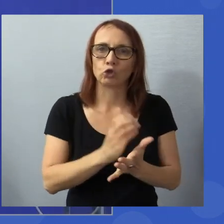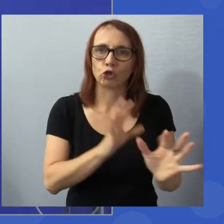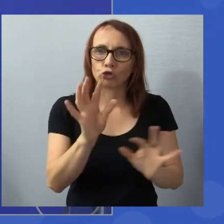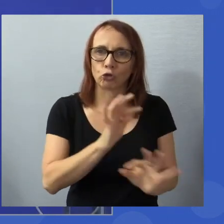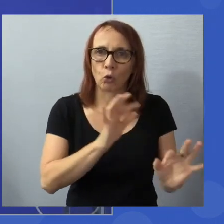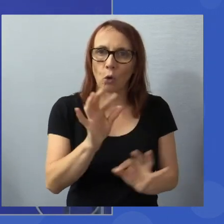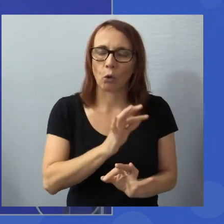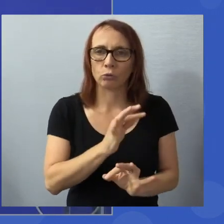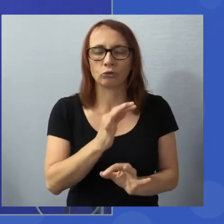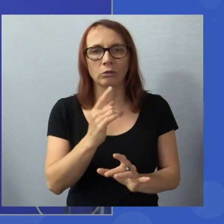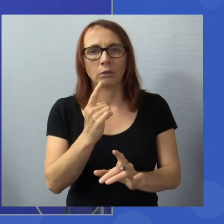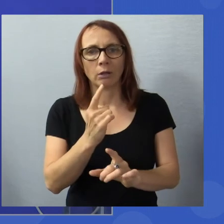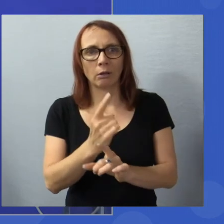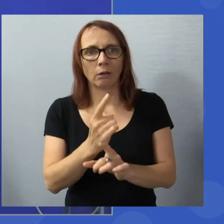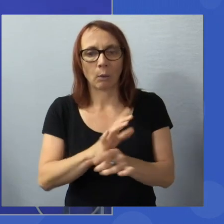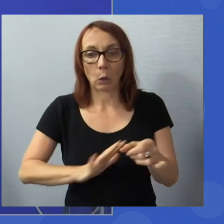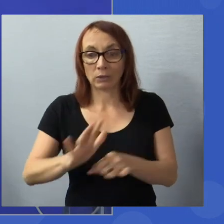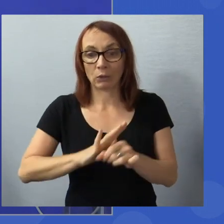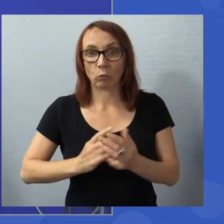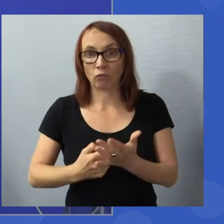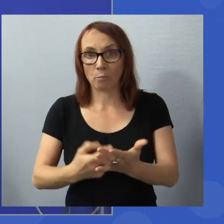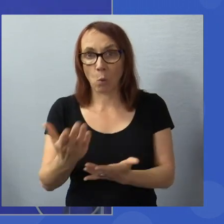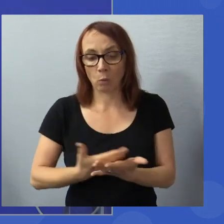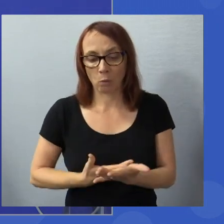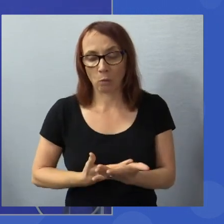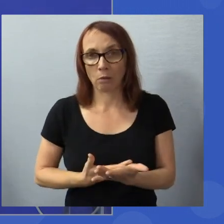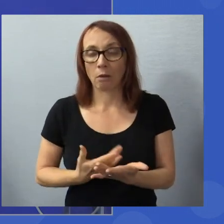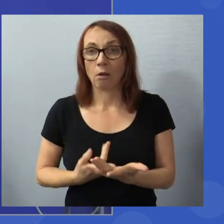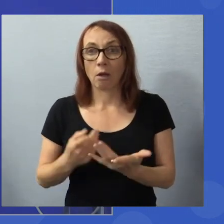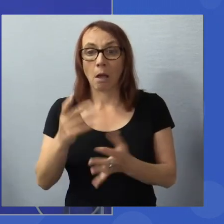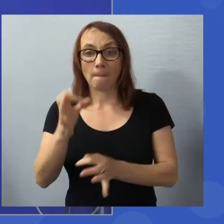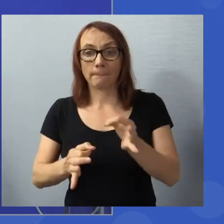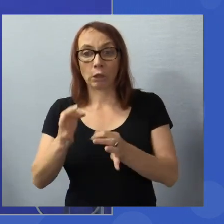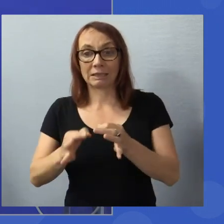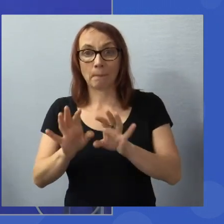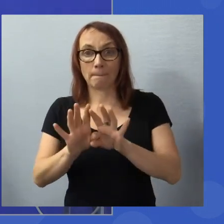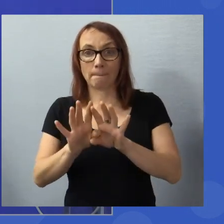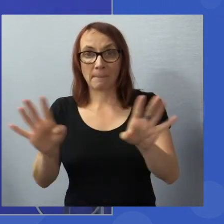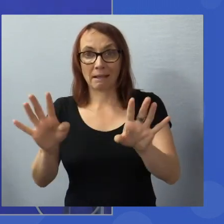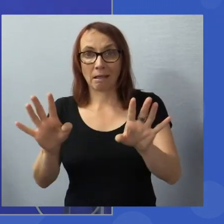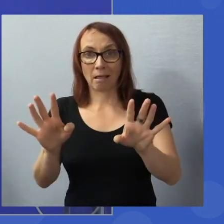situation situational report about that and we went into a panel with some politicians where you had the chance to ask the